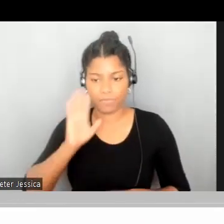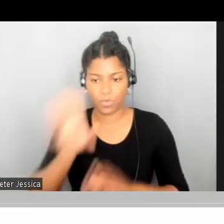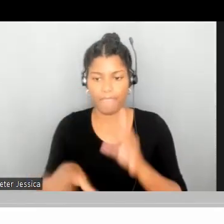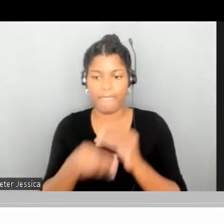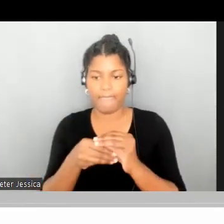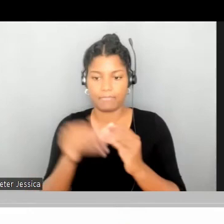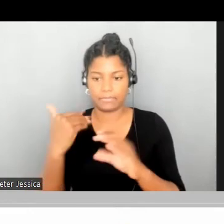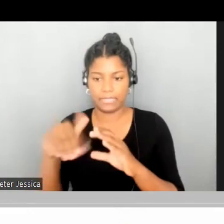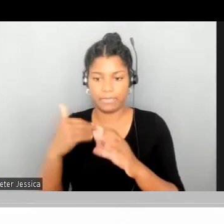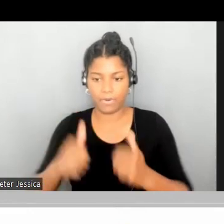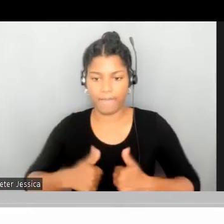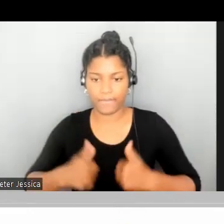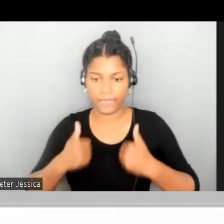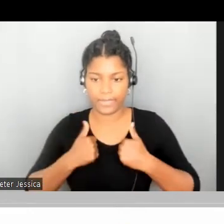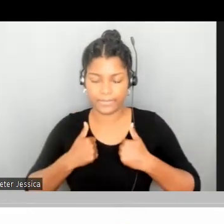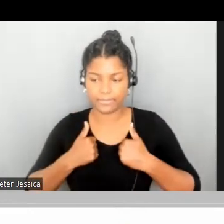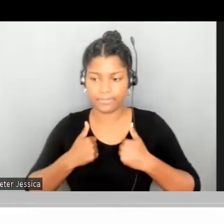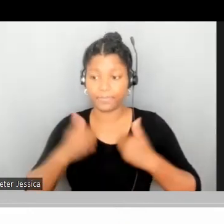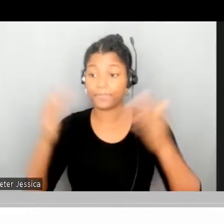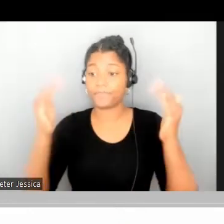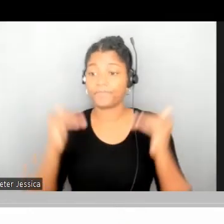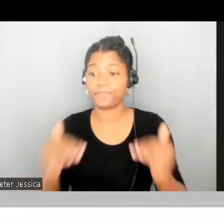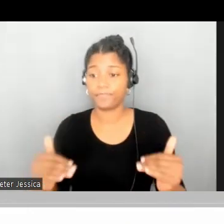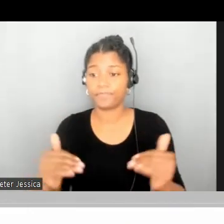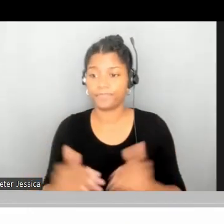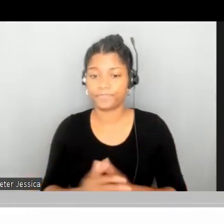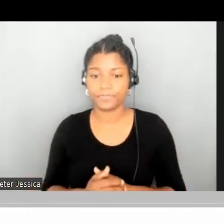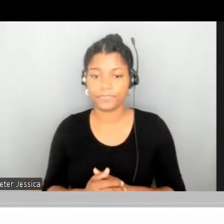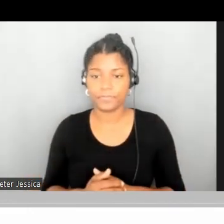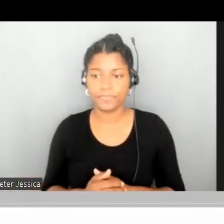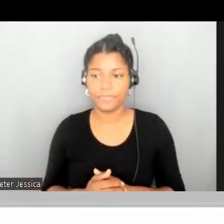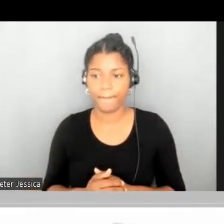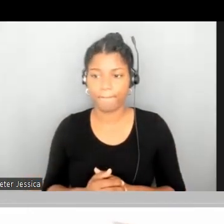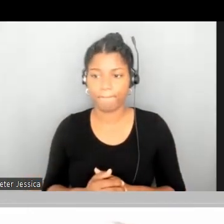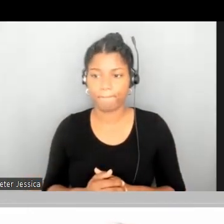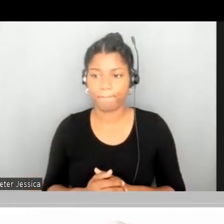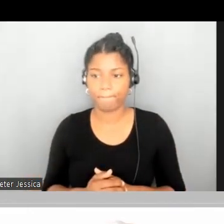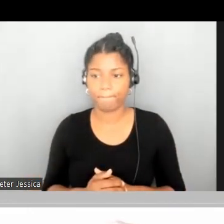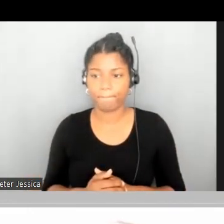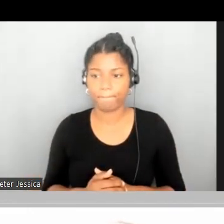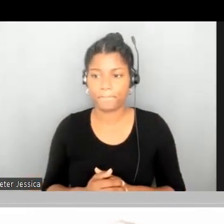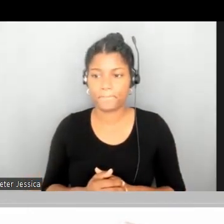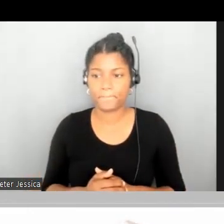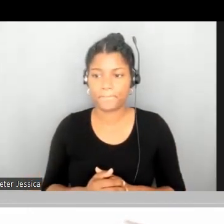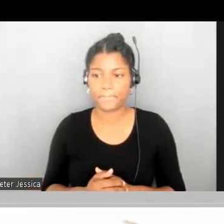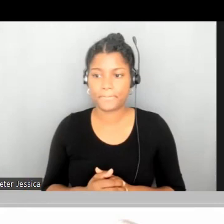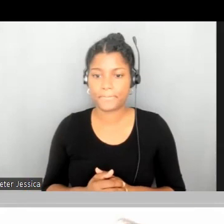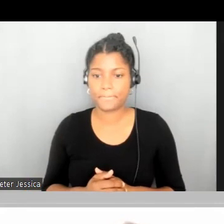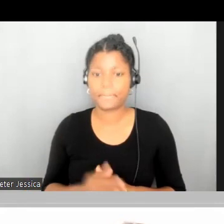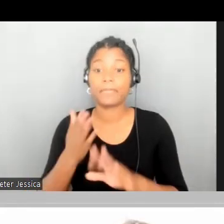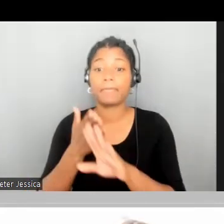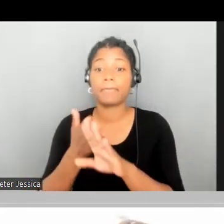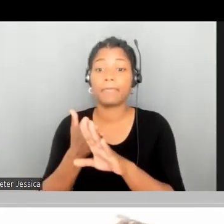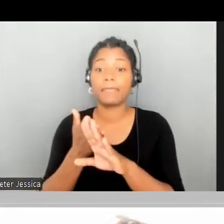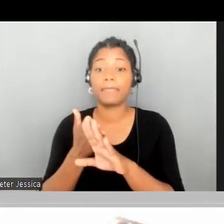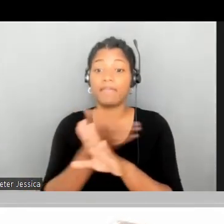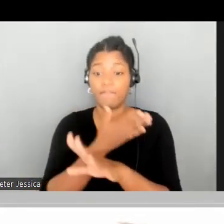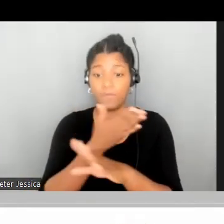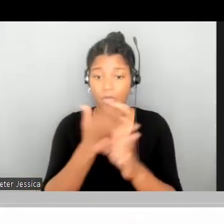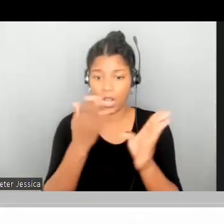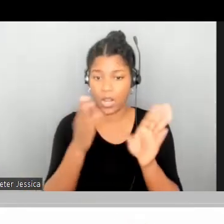If we go on to the next slide, before we close, there are couple of things I want to make